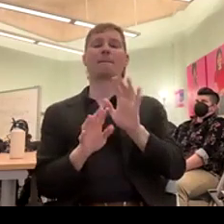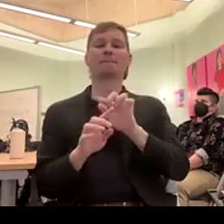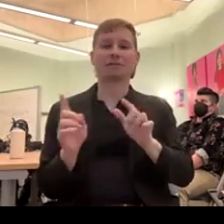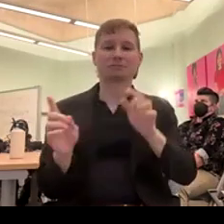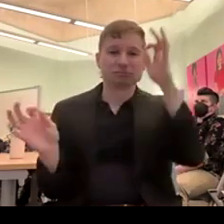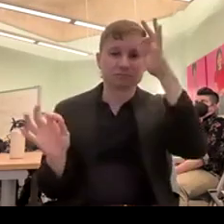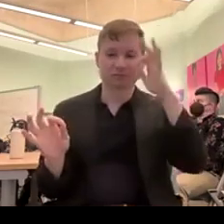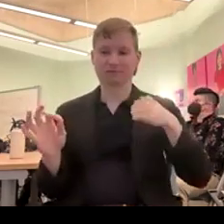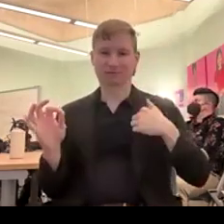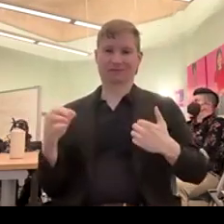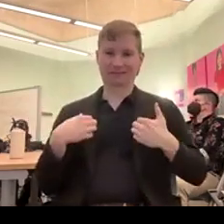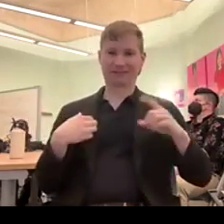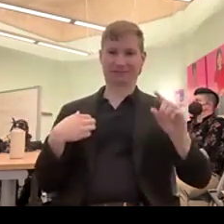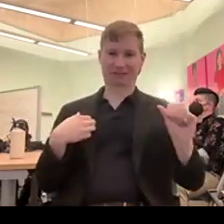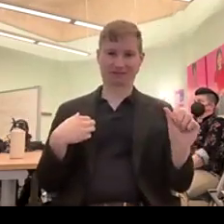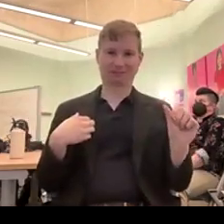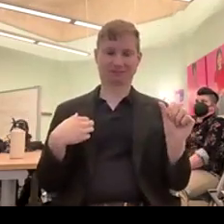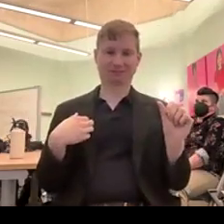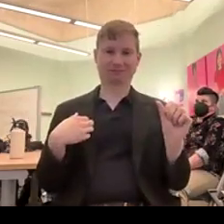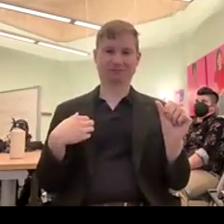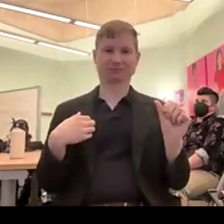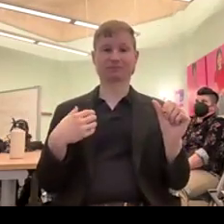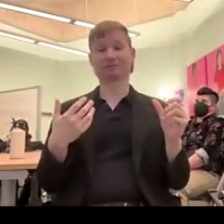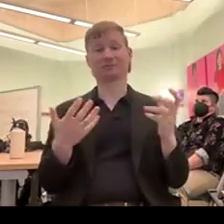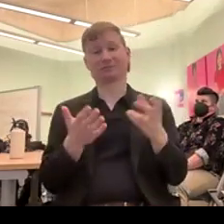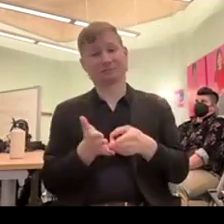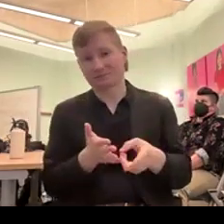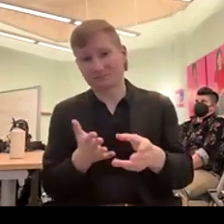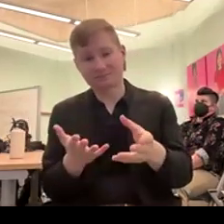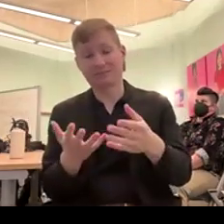special treatment in the office or something, and they don't know it's for disability reasons. And